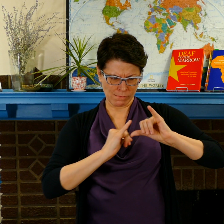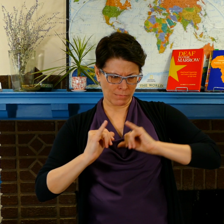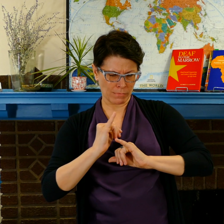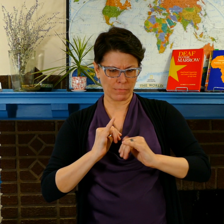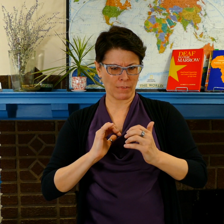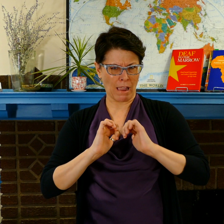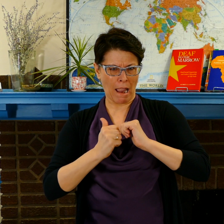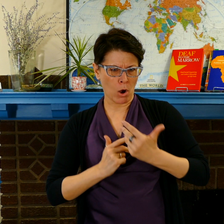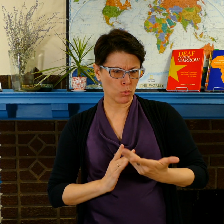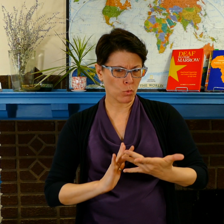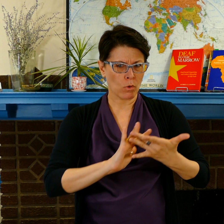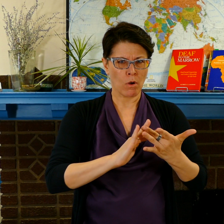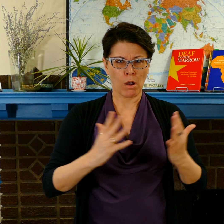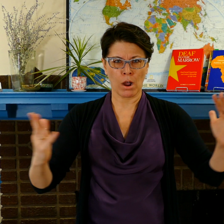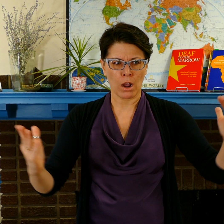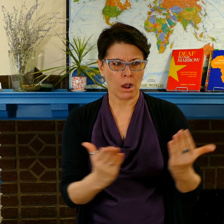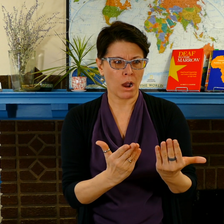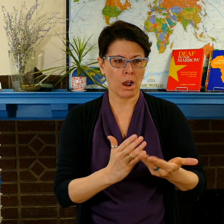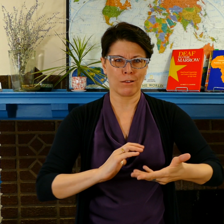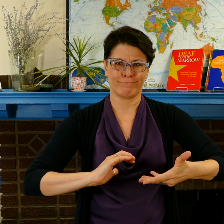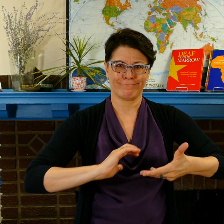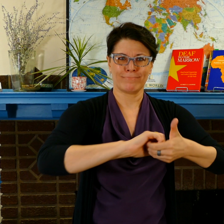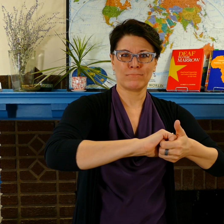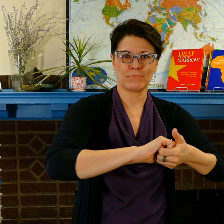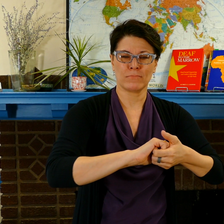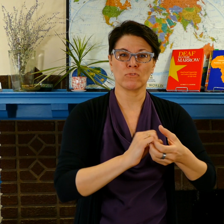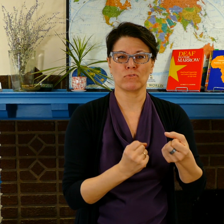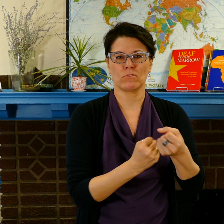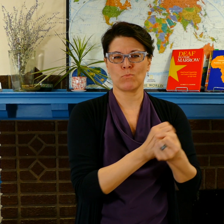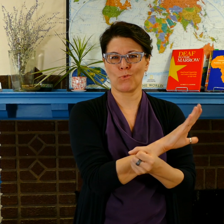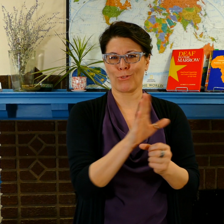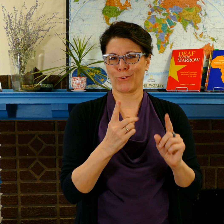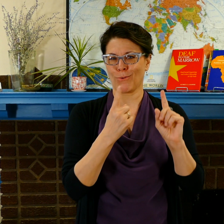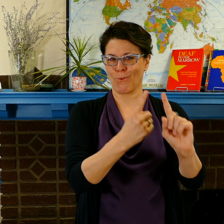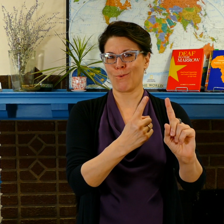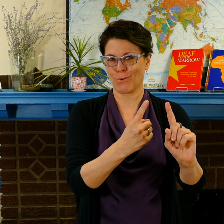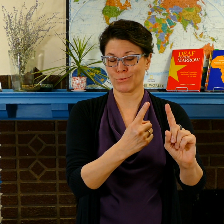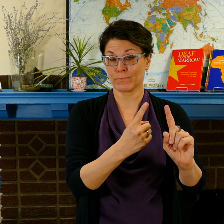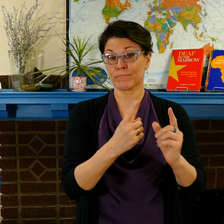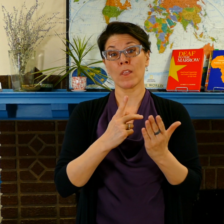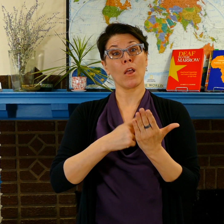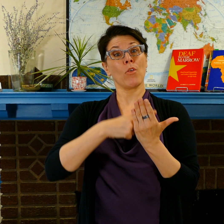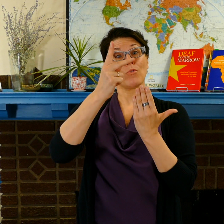design effective recommendations, and mobilize networks and collaboration to promote peoples’ goals.